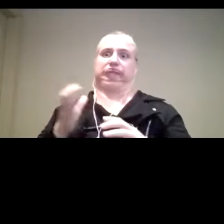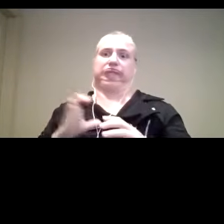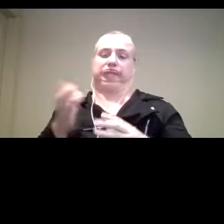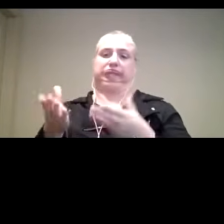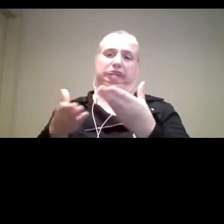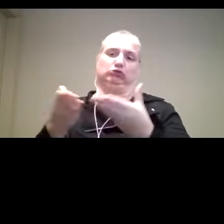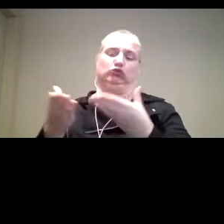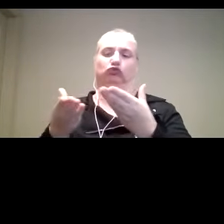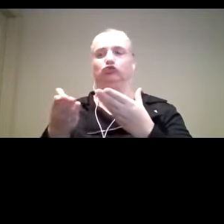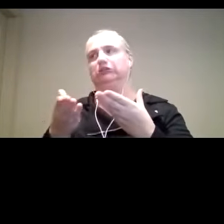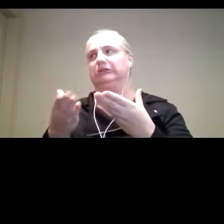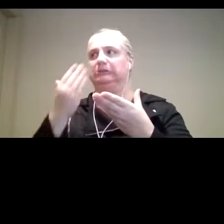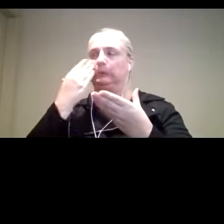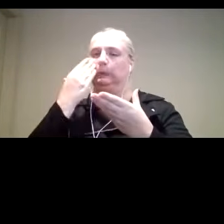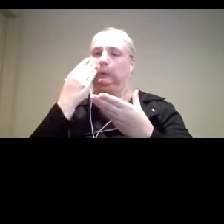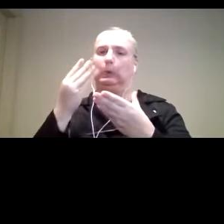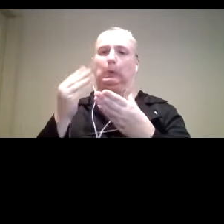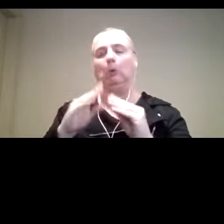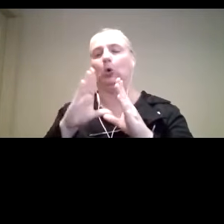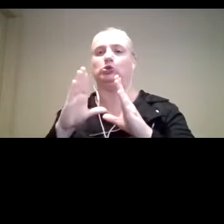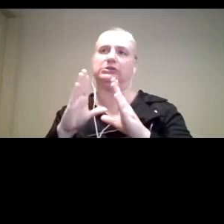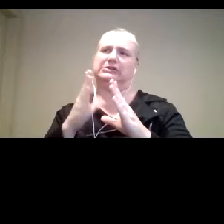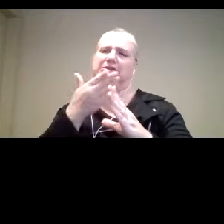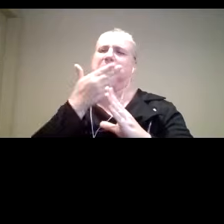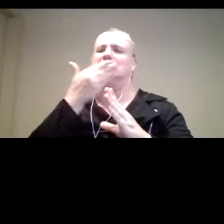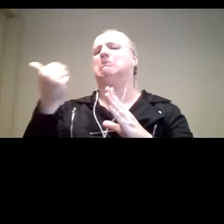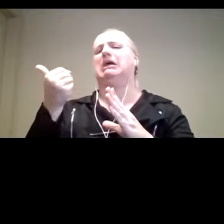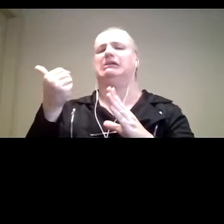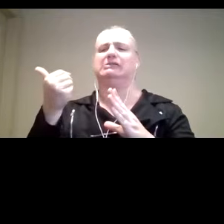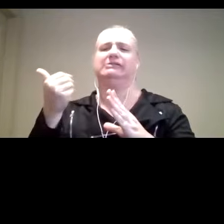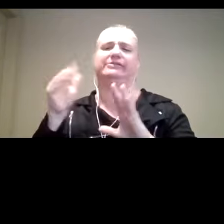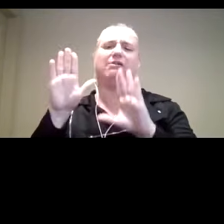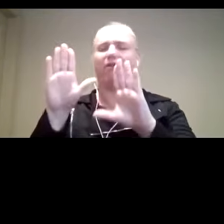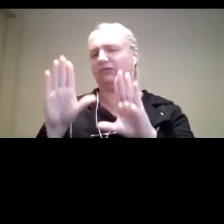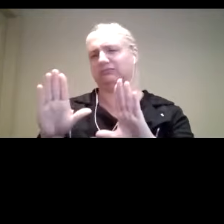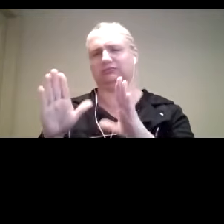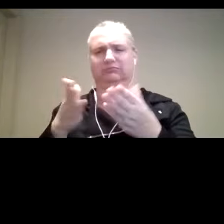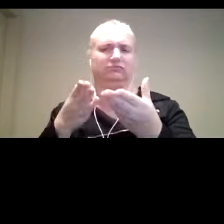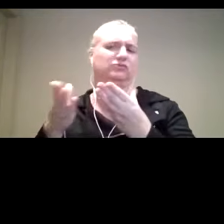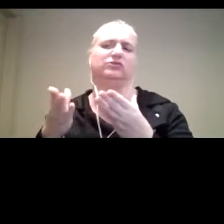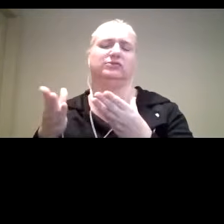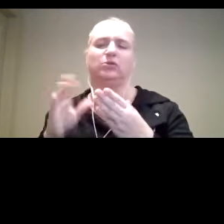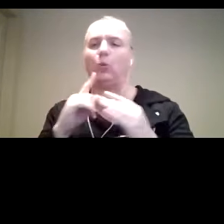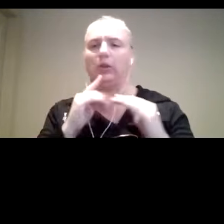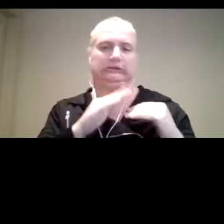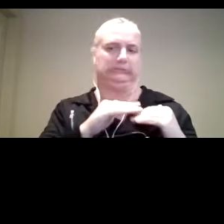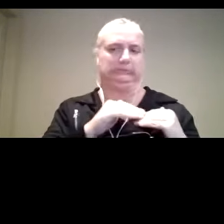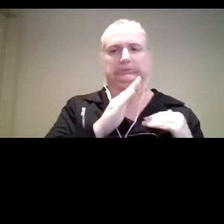the most optimal, the best services, we just had to provide them the minimal services